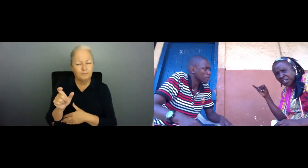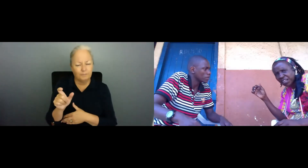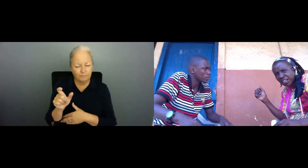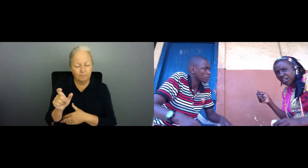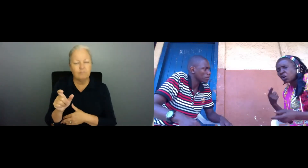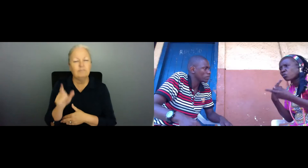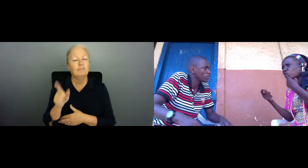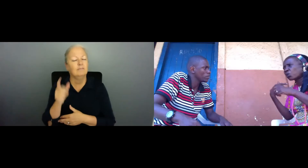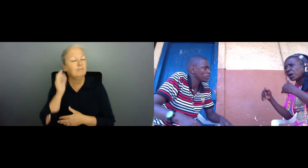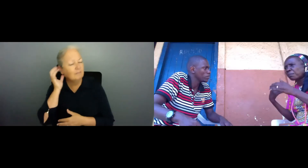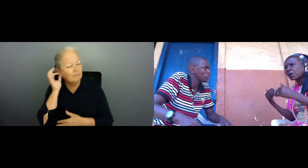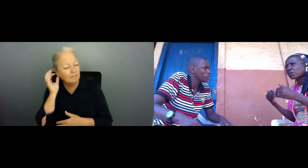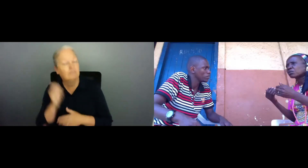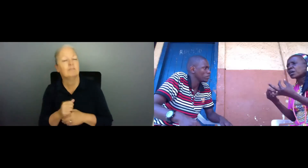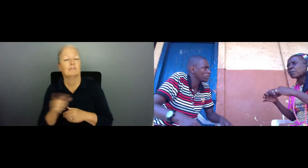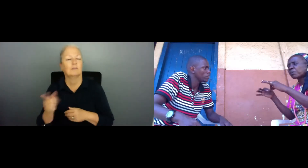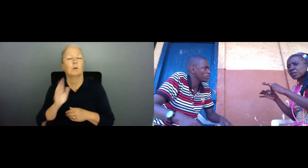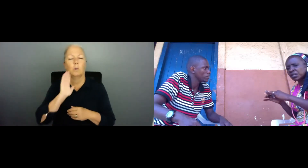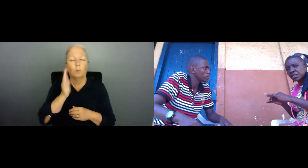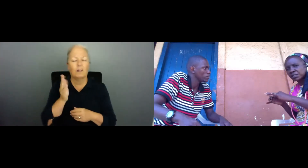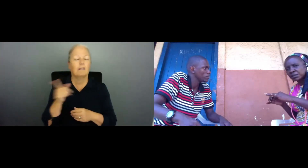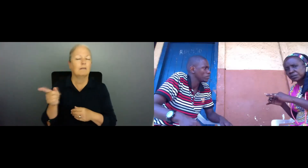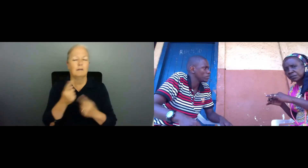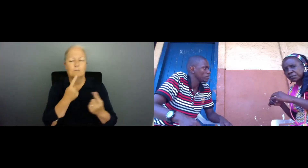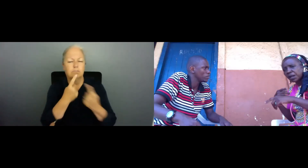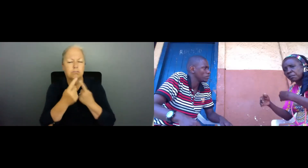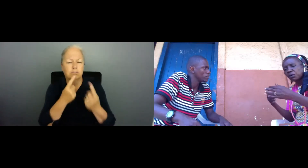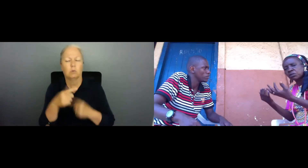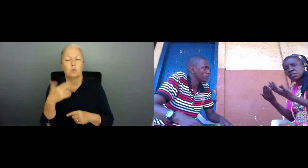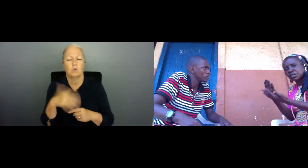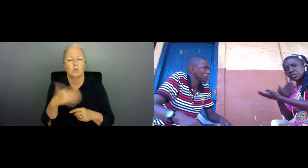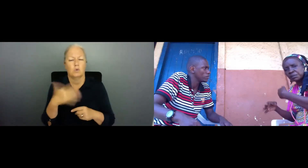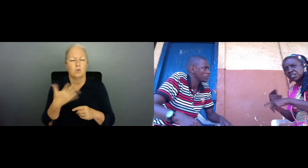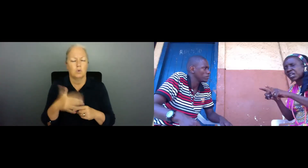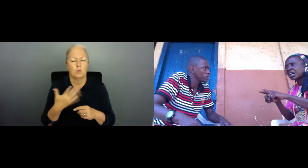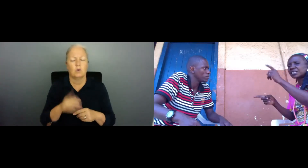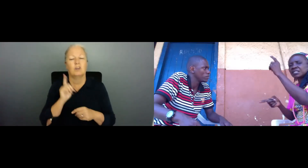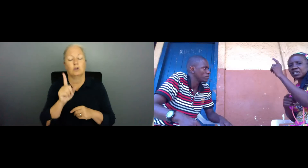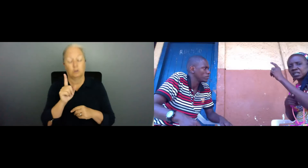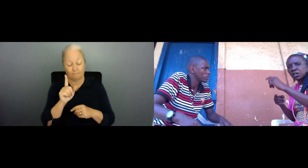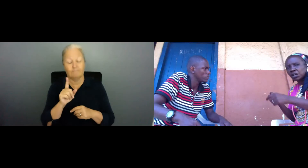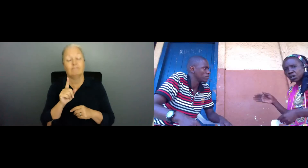a very crucial but overlooked aspect of disability and intersectionality polyana is a black autistic